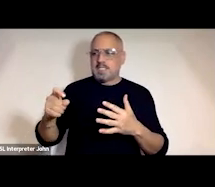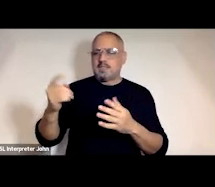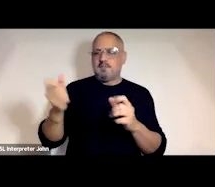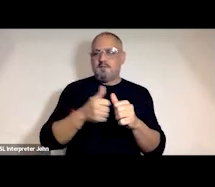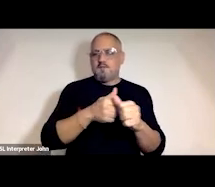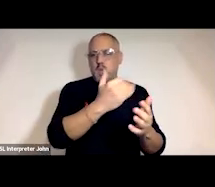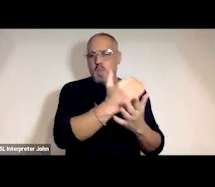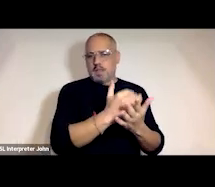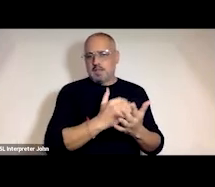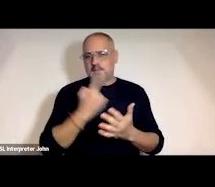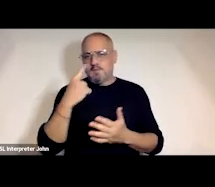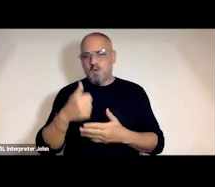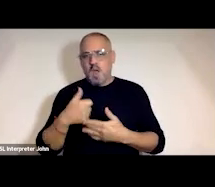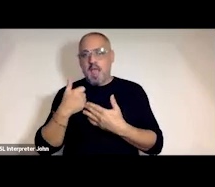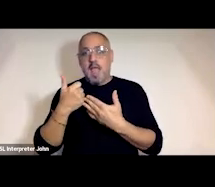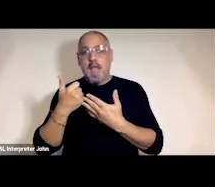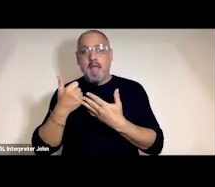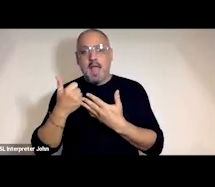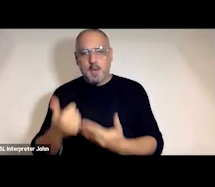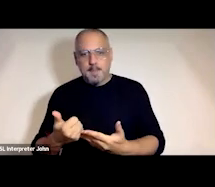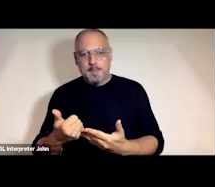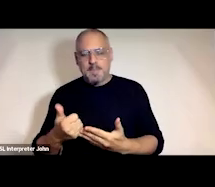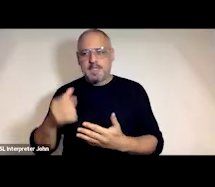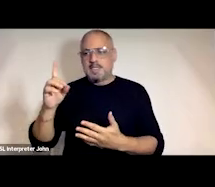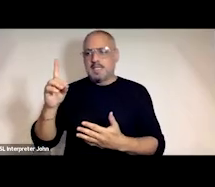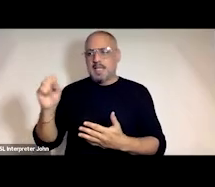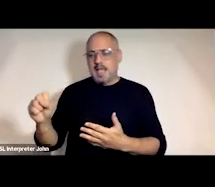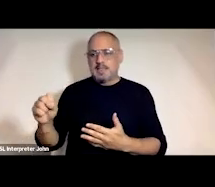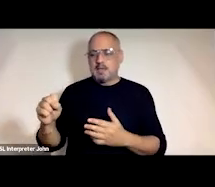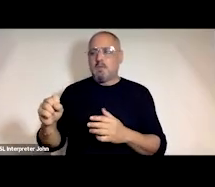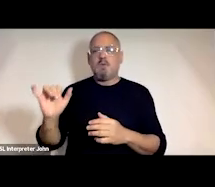to help DDSC that the applicant meets those listings.